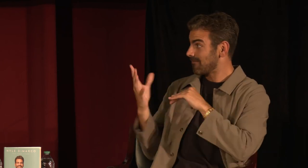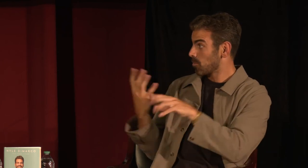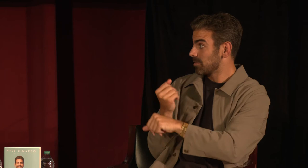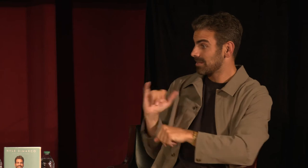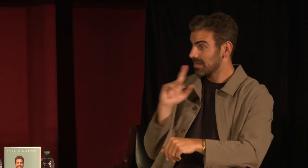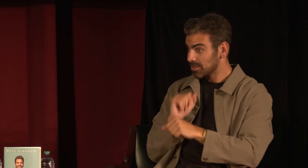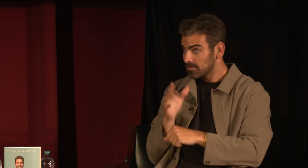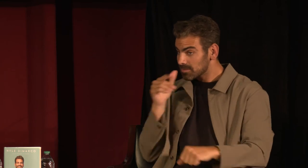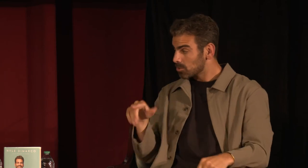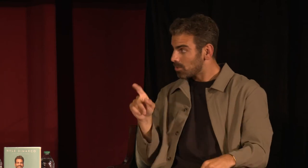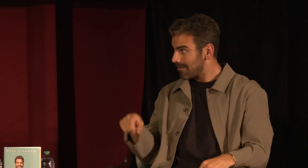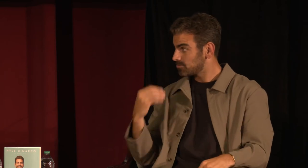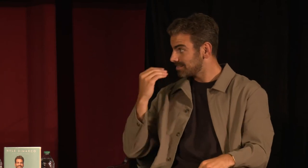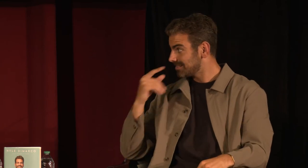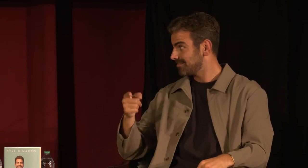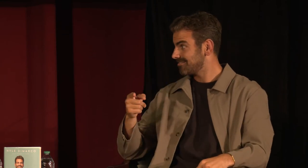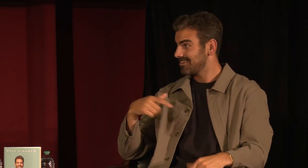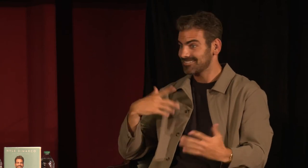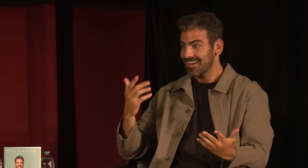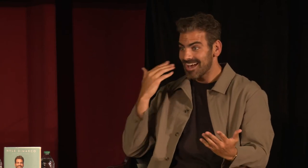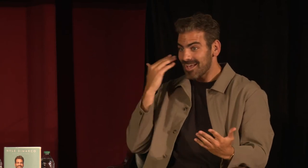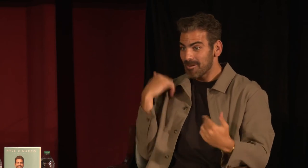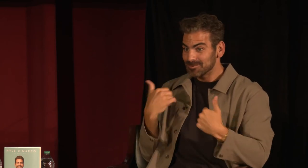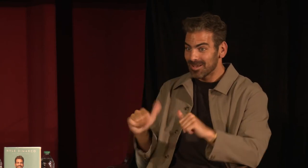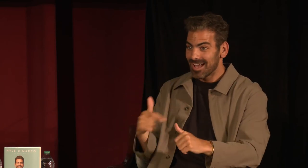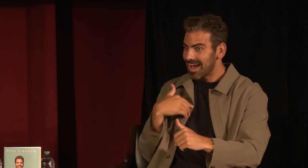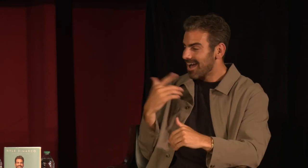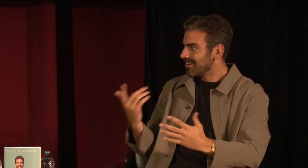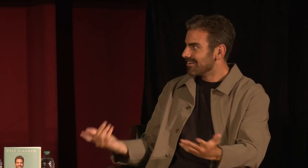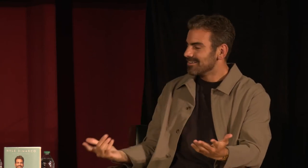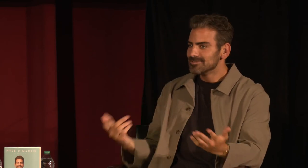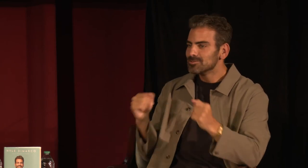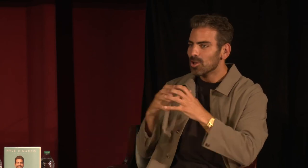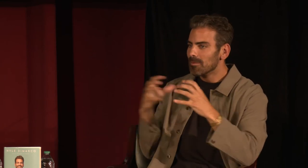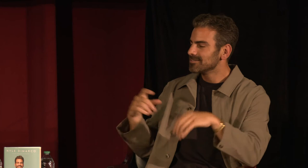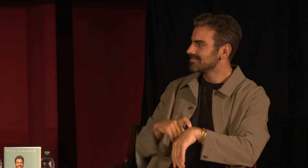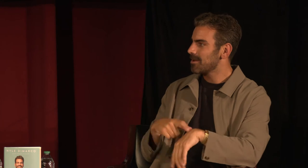my mom was like, you're a different person. Afterwards, my mom said, you need to eat. And I'm like, I'm eating. I'm trying.